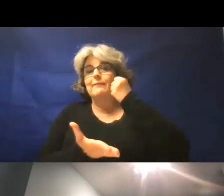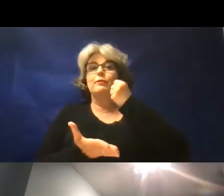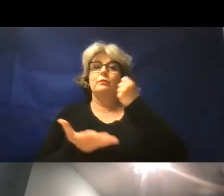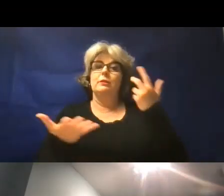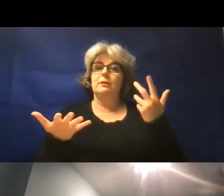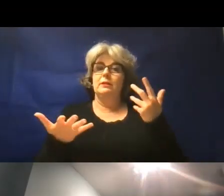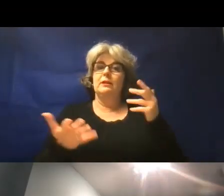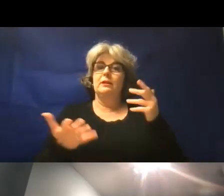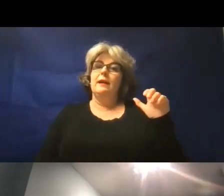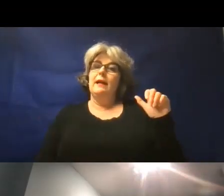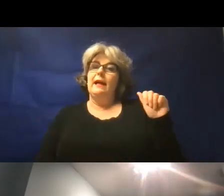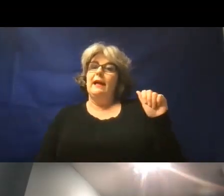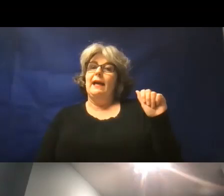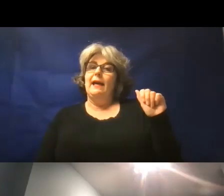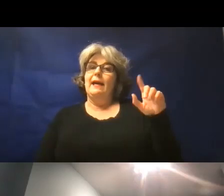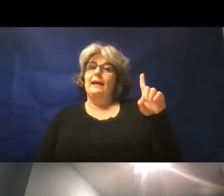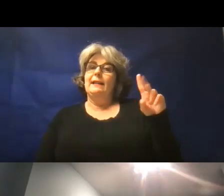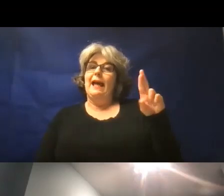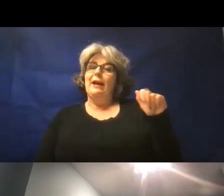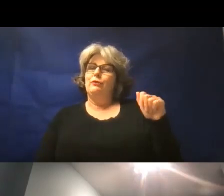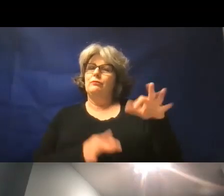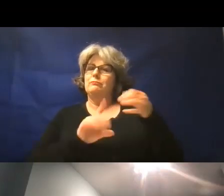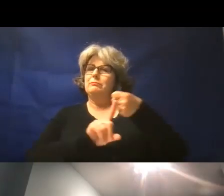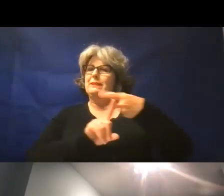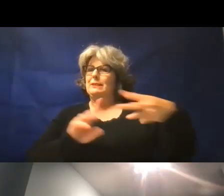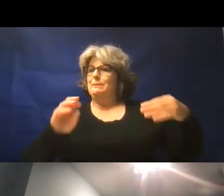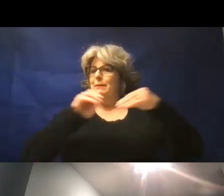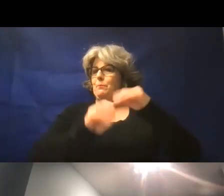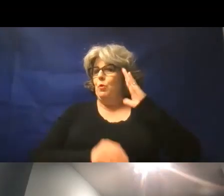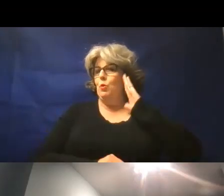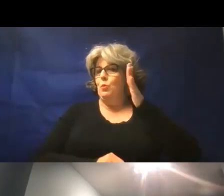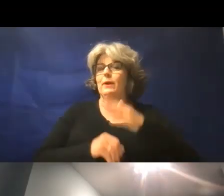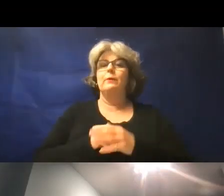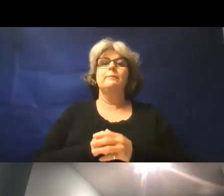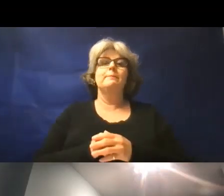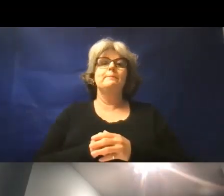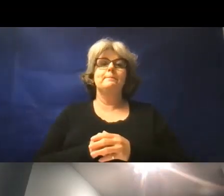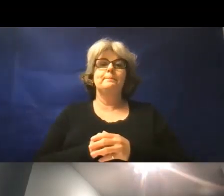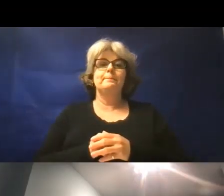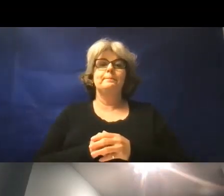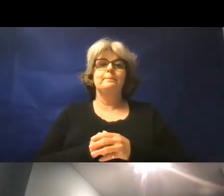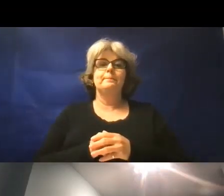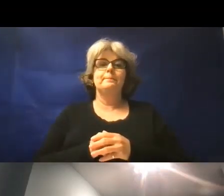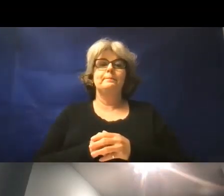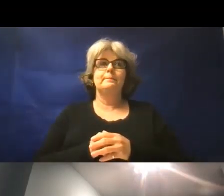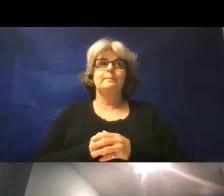will go a little bit more into detail on that side of things and we will also allow small in-person